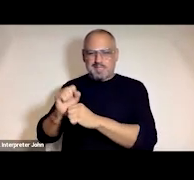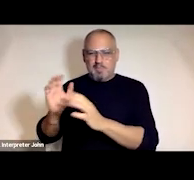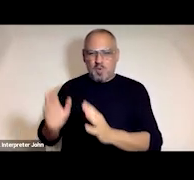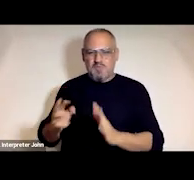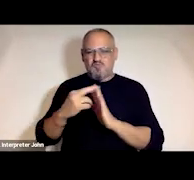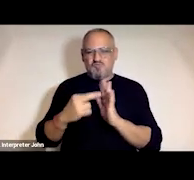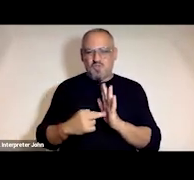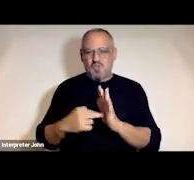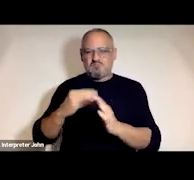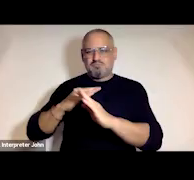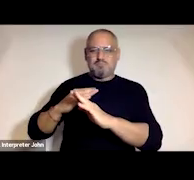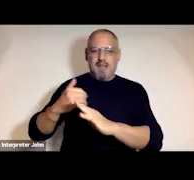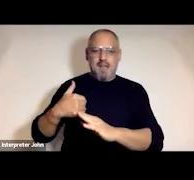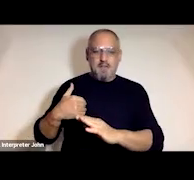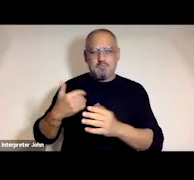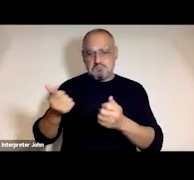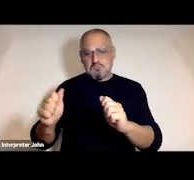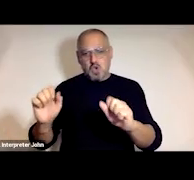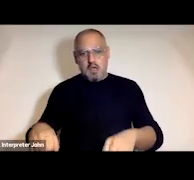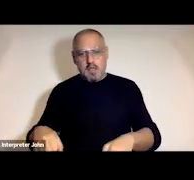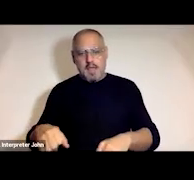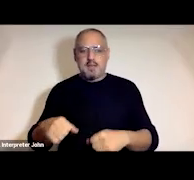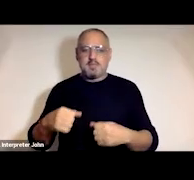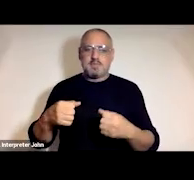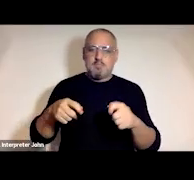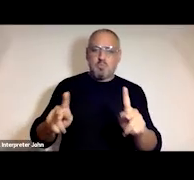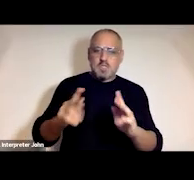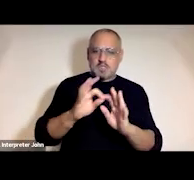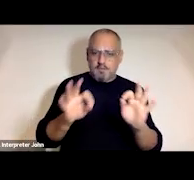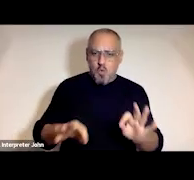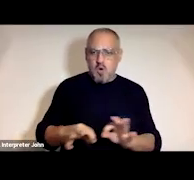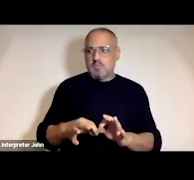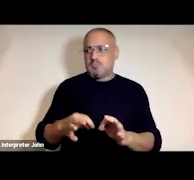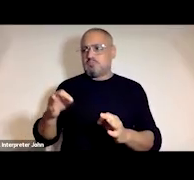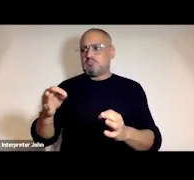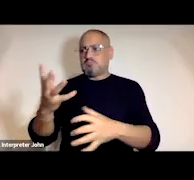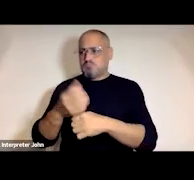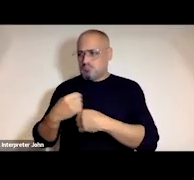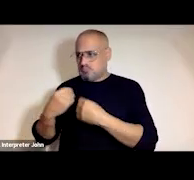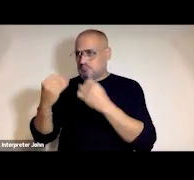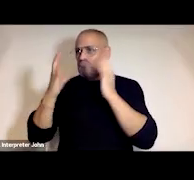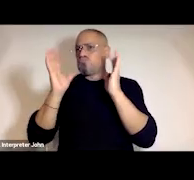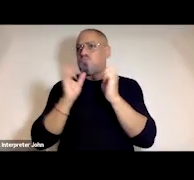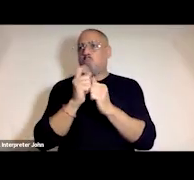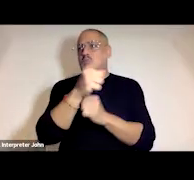but you can try to get releases signed for former employers to gather collateral information